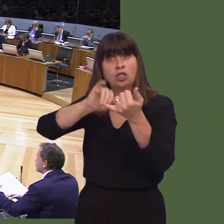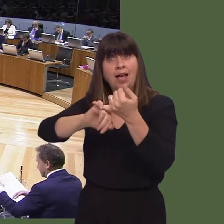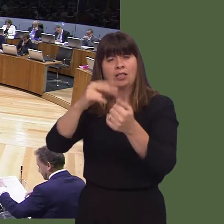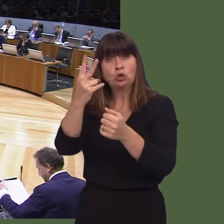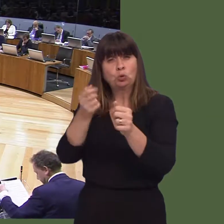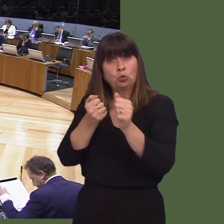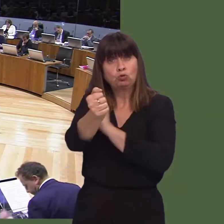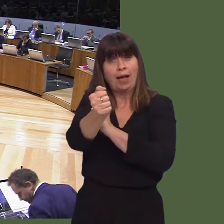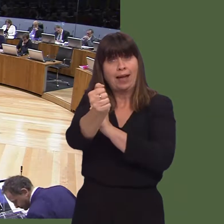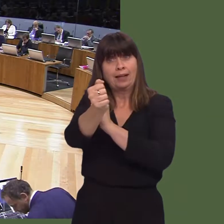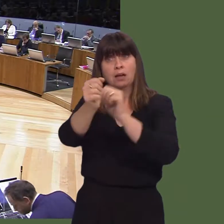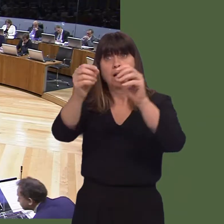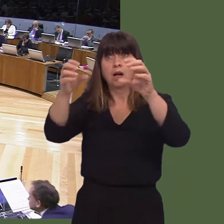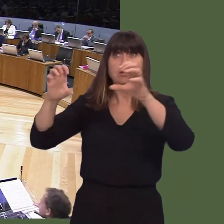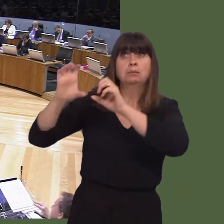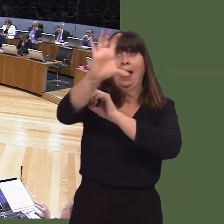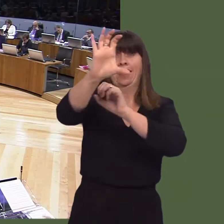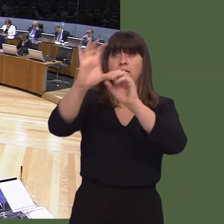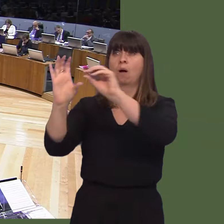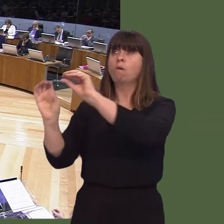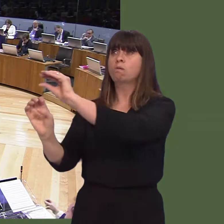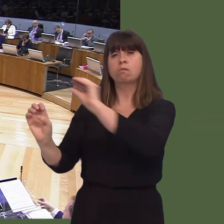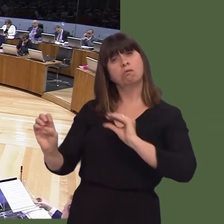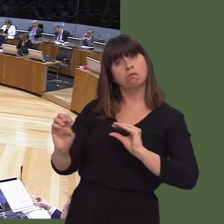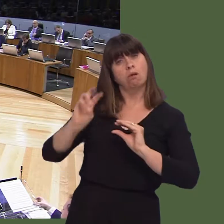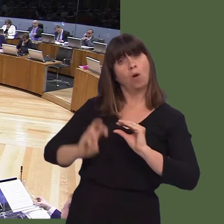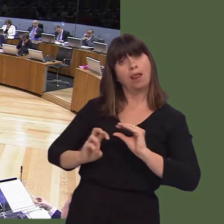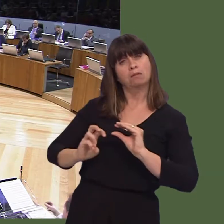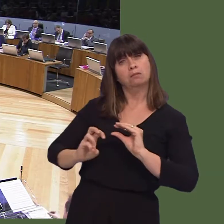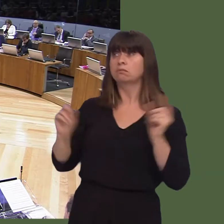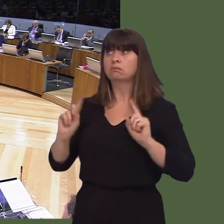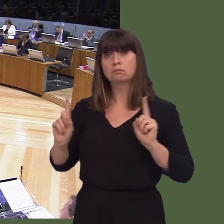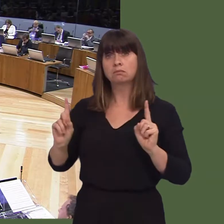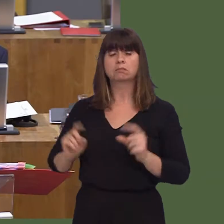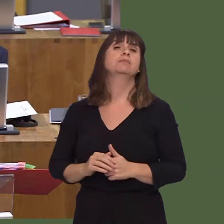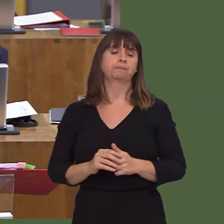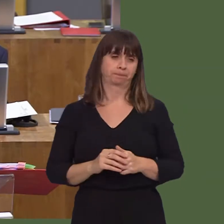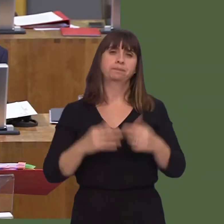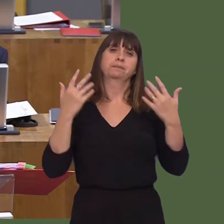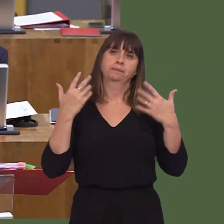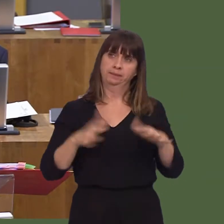Julie James AM: We've had a lot of conversations about the parlous situation with the Barnettisation